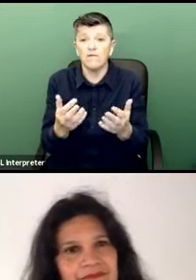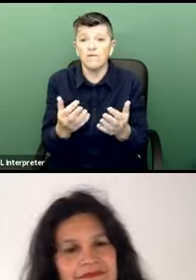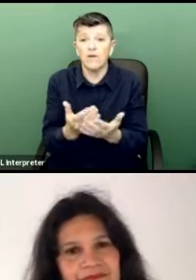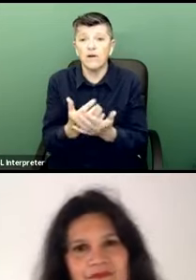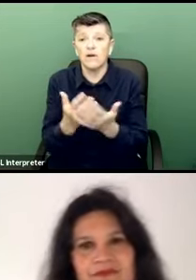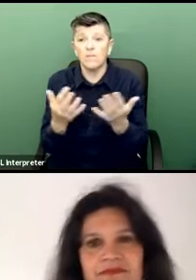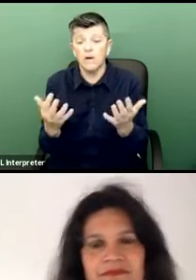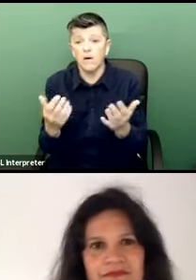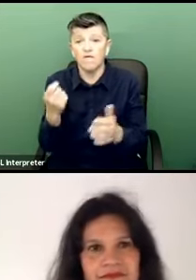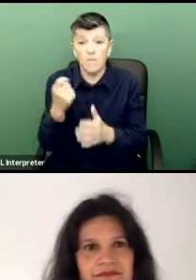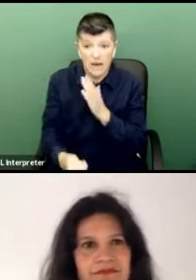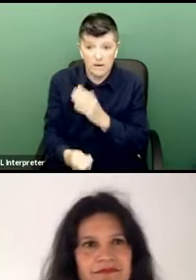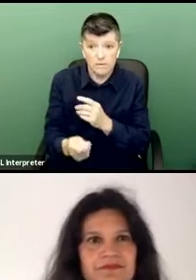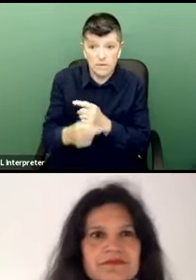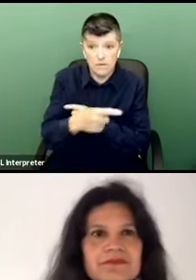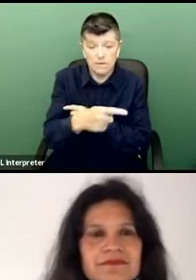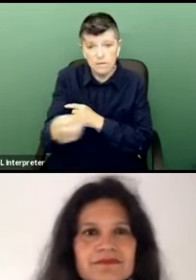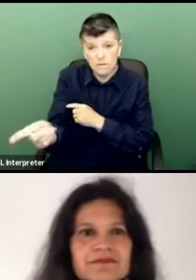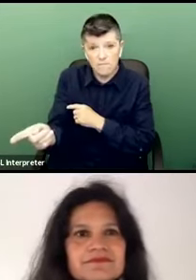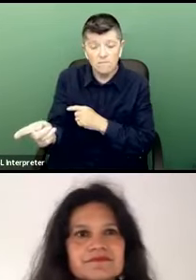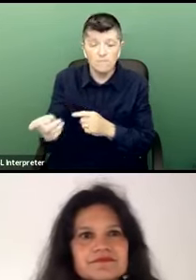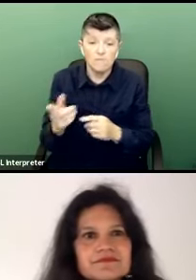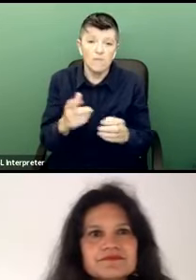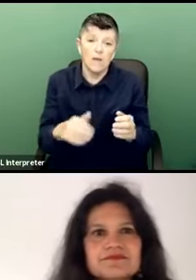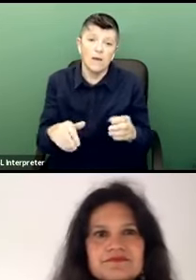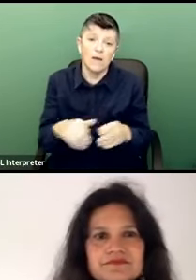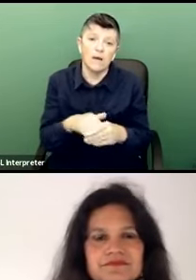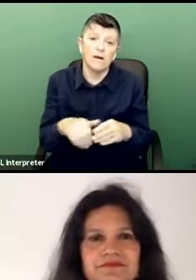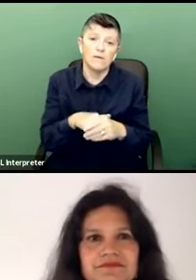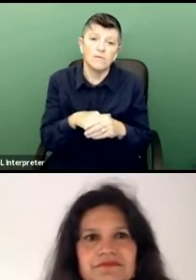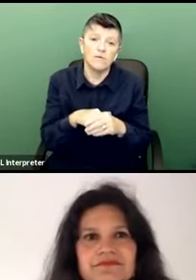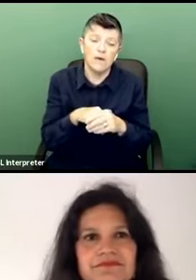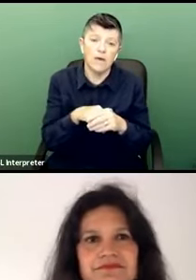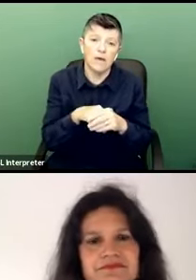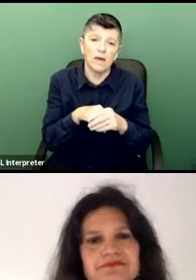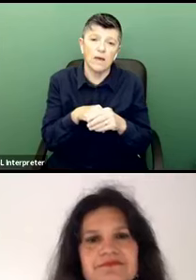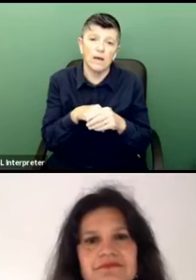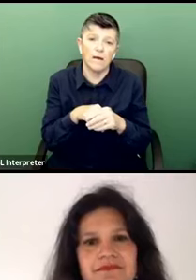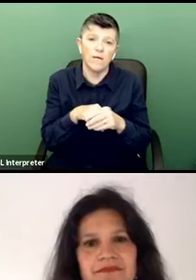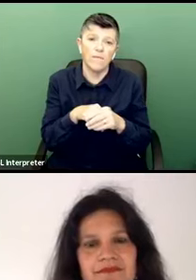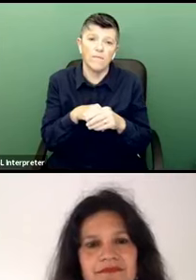educated so the 2 things here we have to examine and this is a difficult